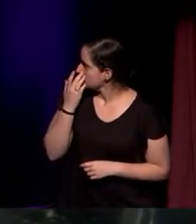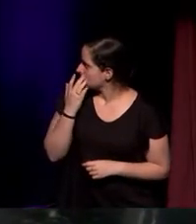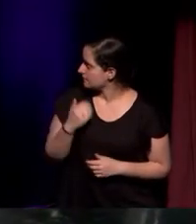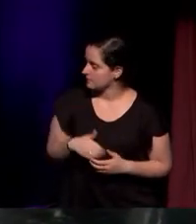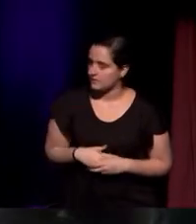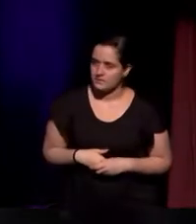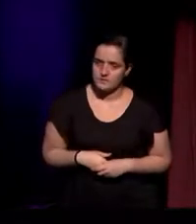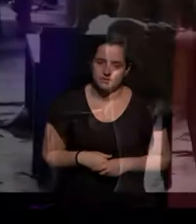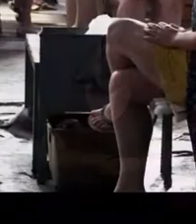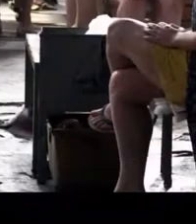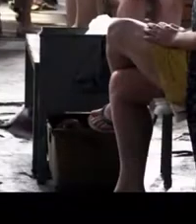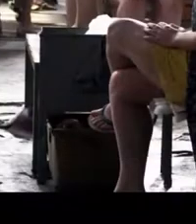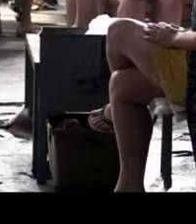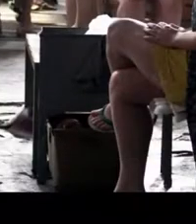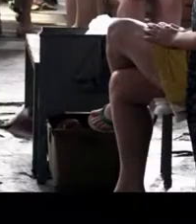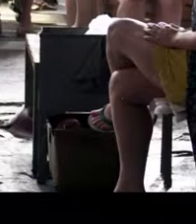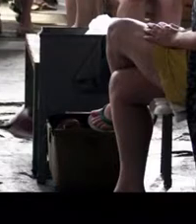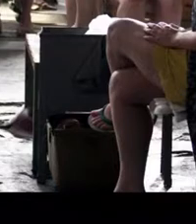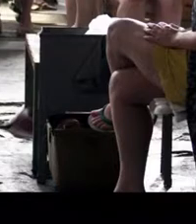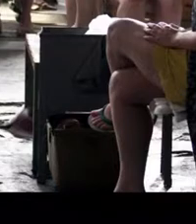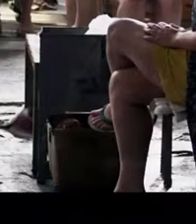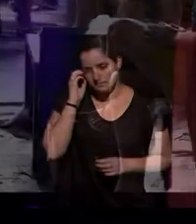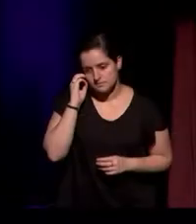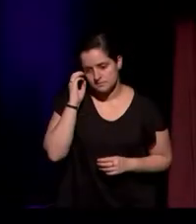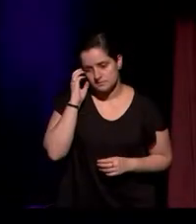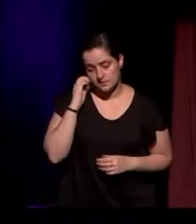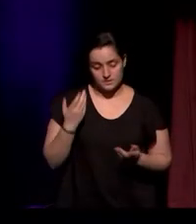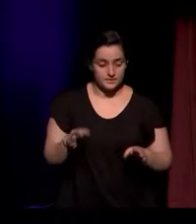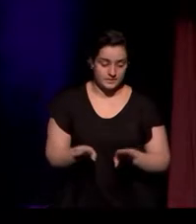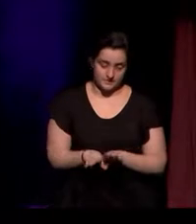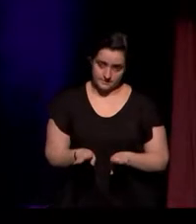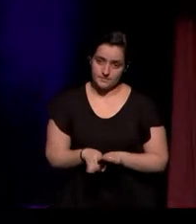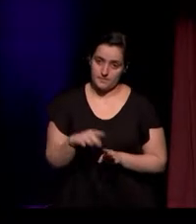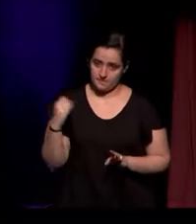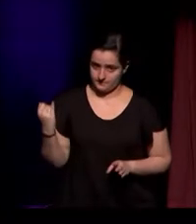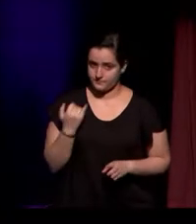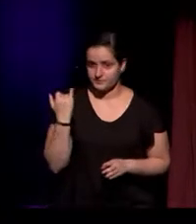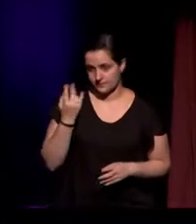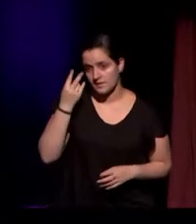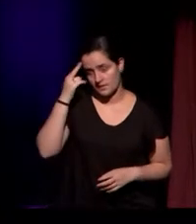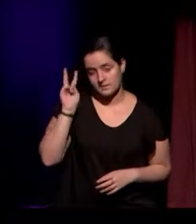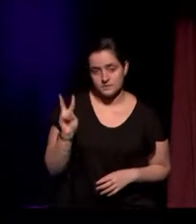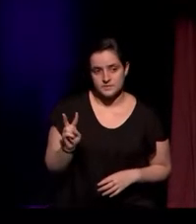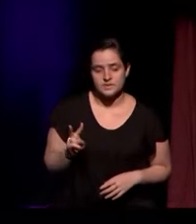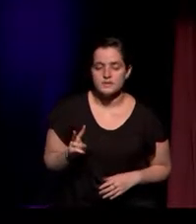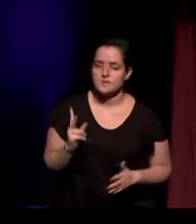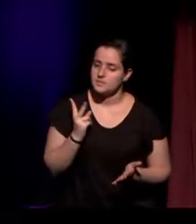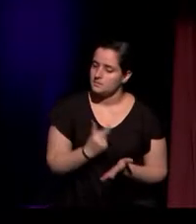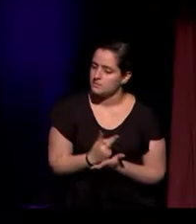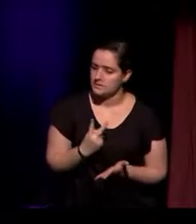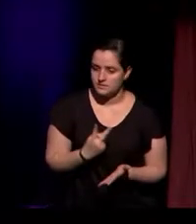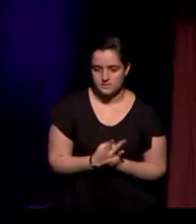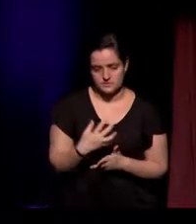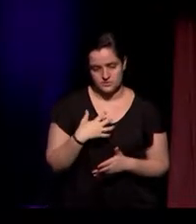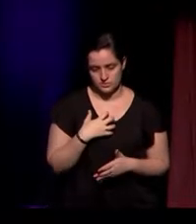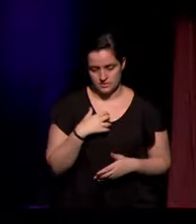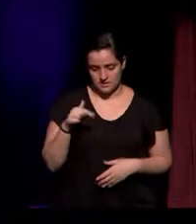Before and it is also important to remember that just as here the feminicide